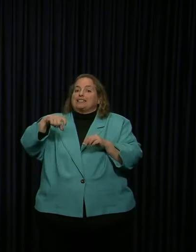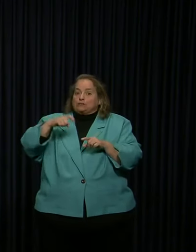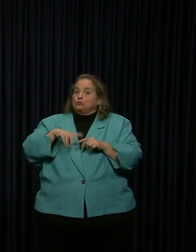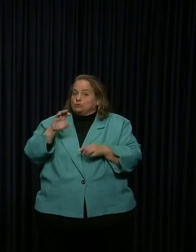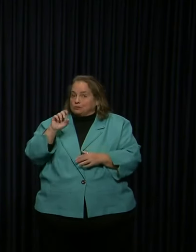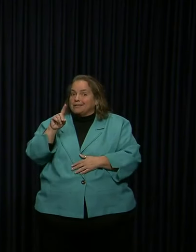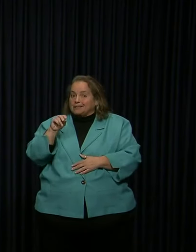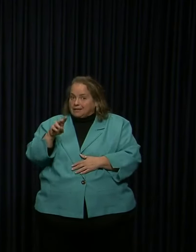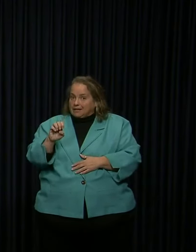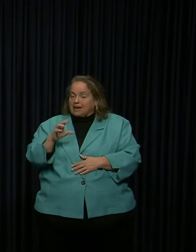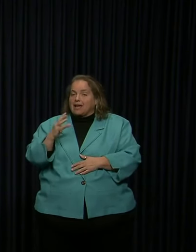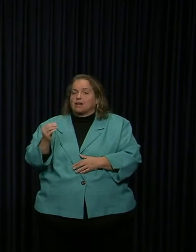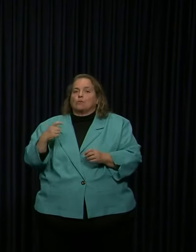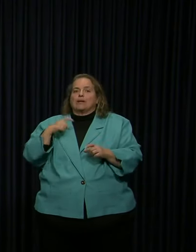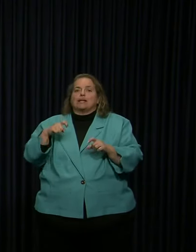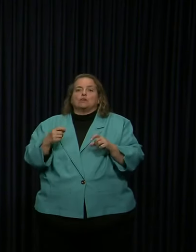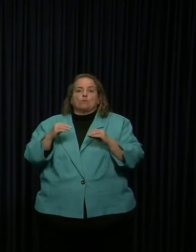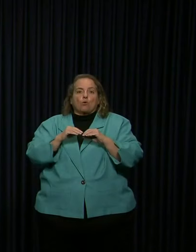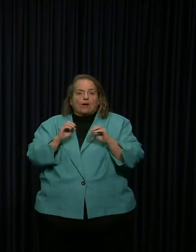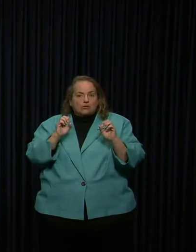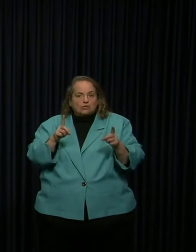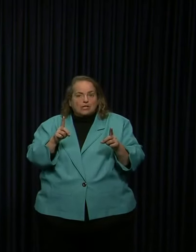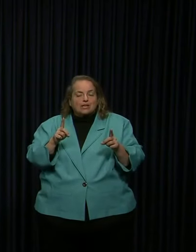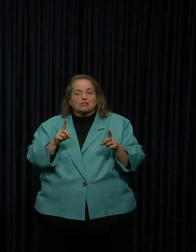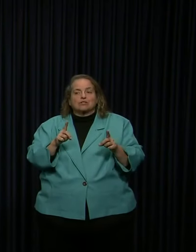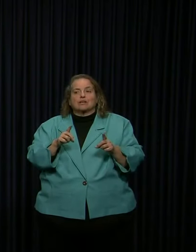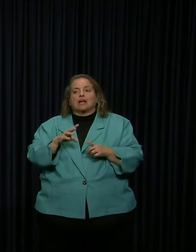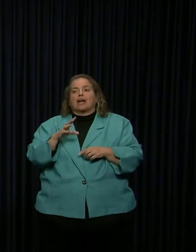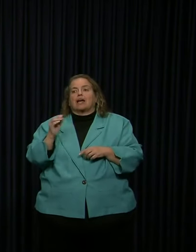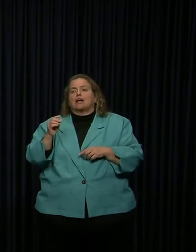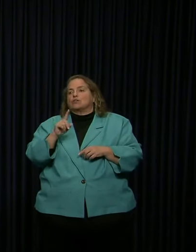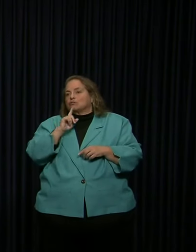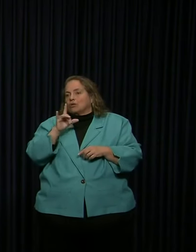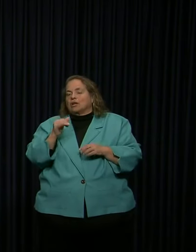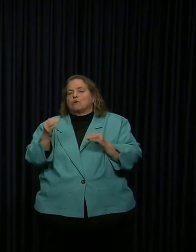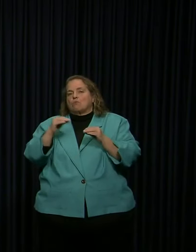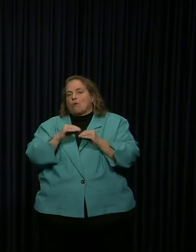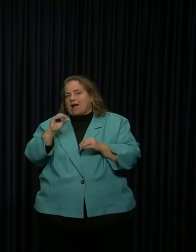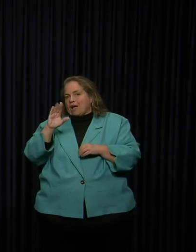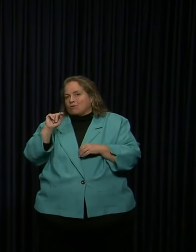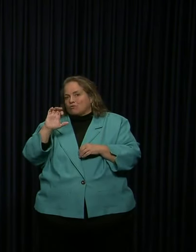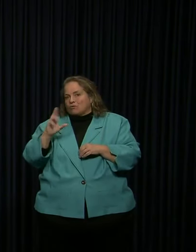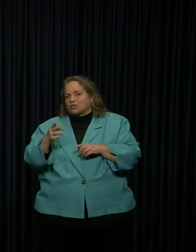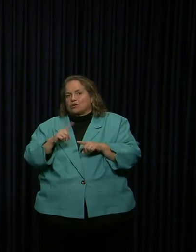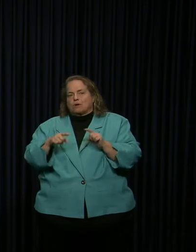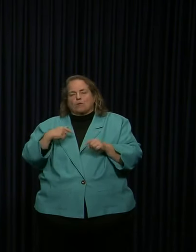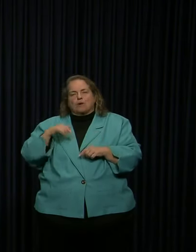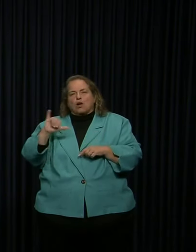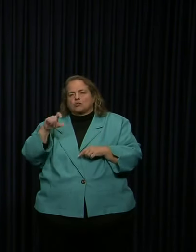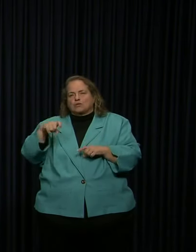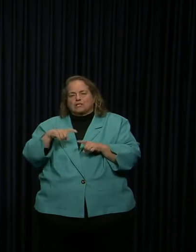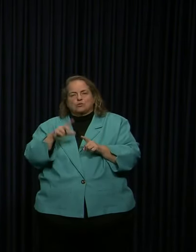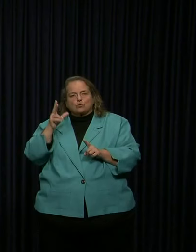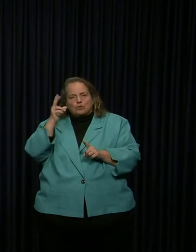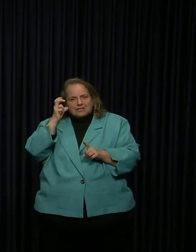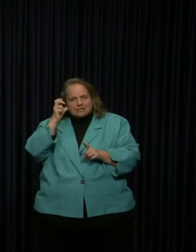IT'S ALSO CONCERNING THAT THE DEATH RATE IS HIGHER THAN THE TOTAL NUMBER THAN THE PERCENTAGE